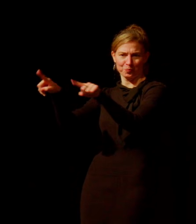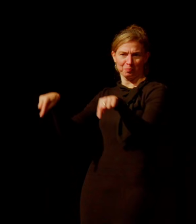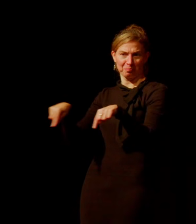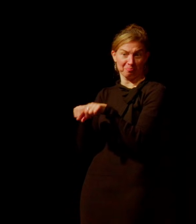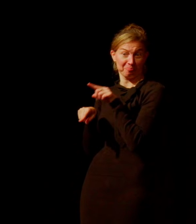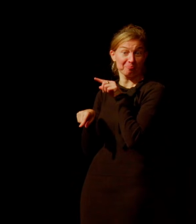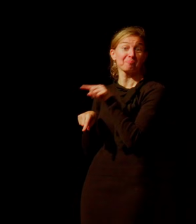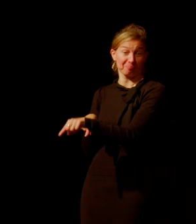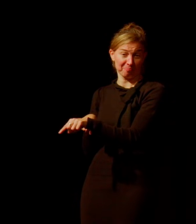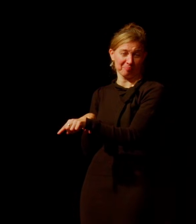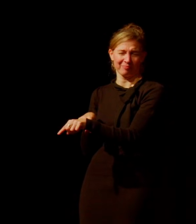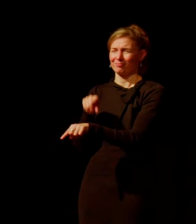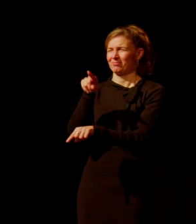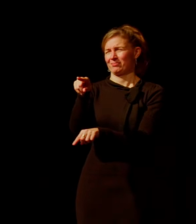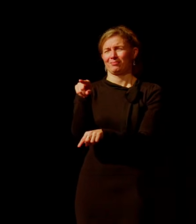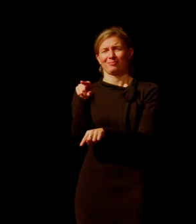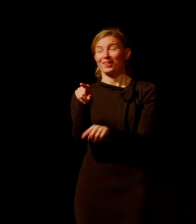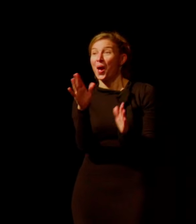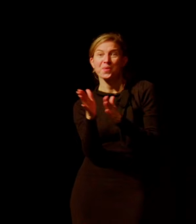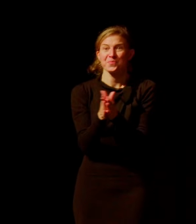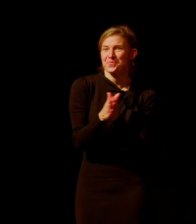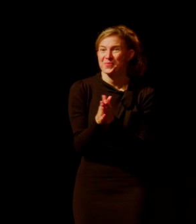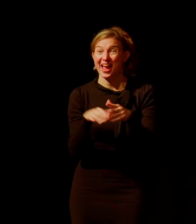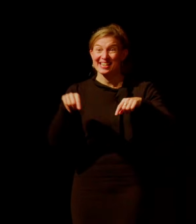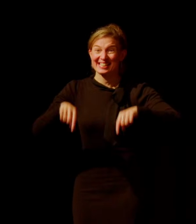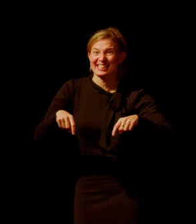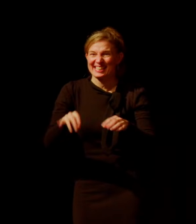Now you must think, “Woo hoo! This talk is about sex.”